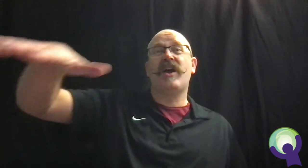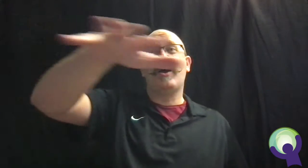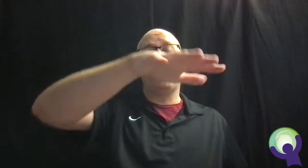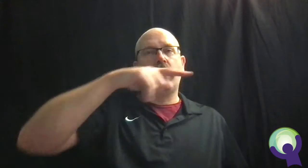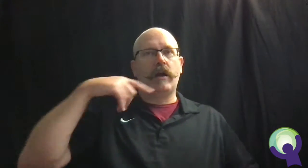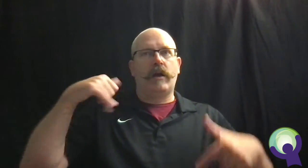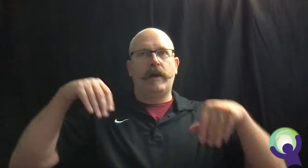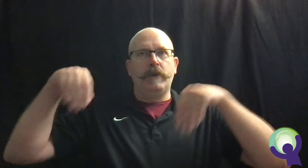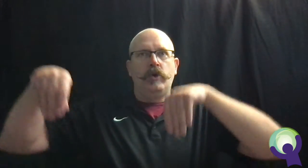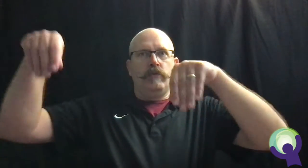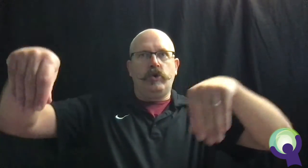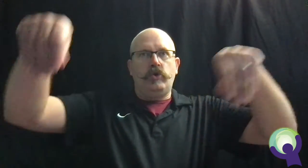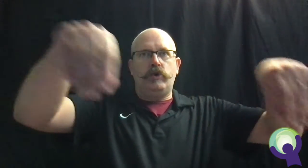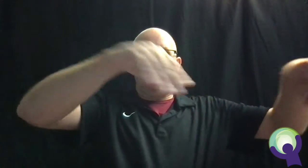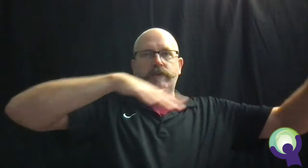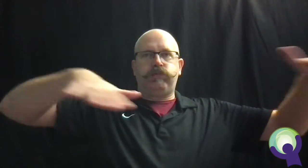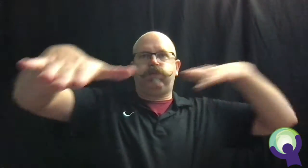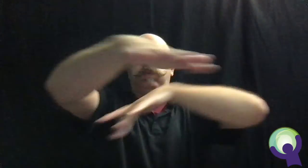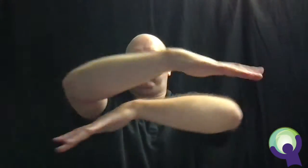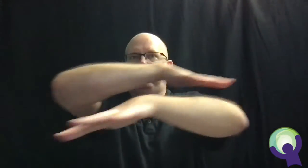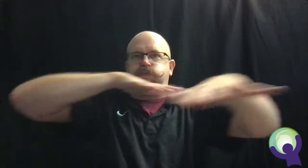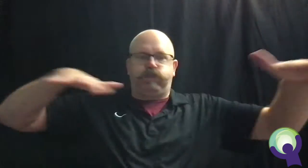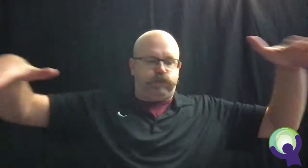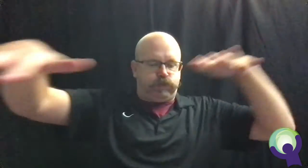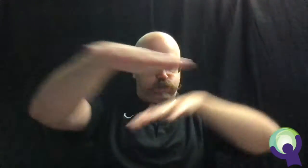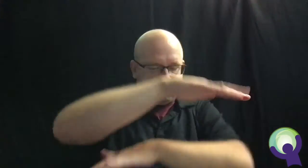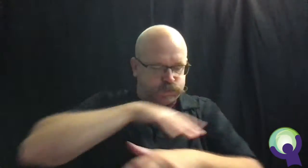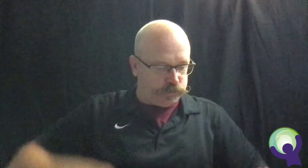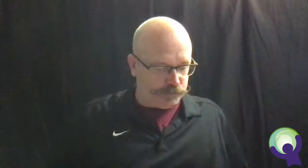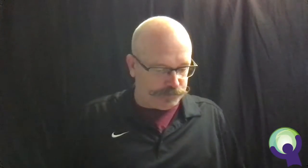Everything in the airport is on the move-